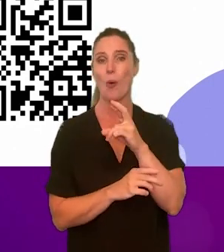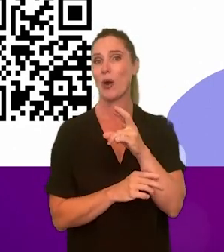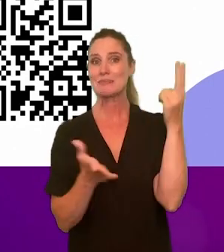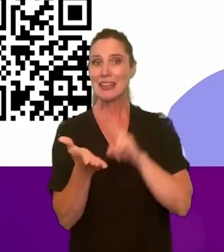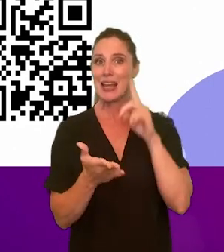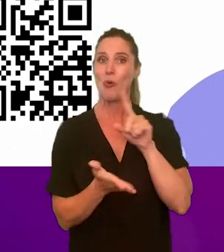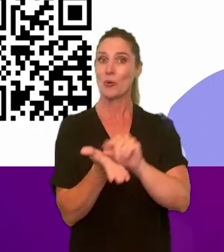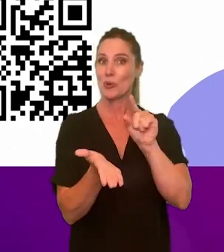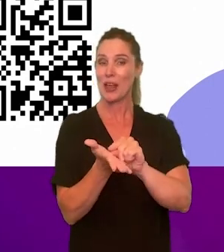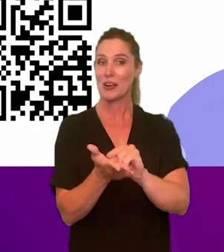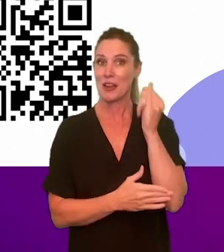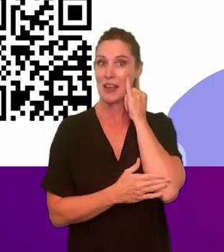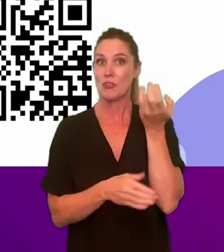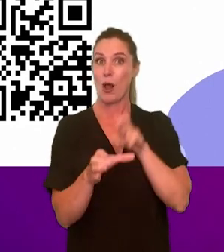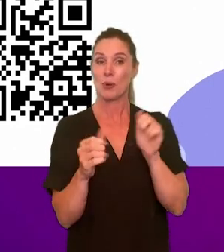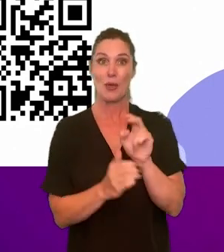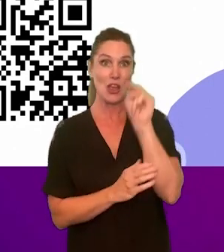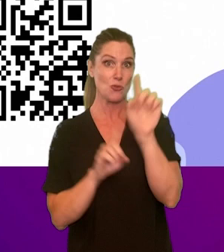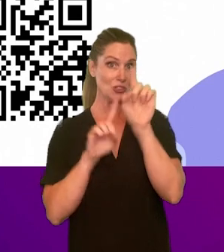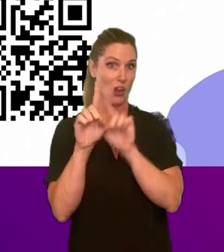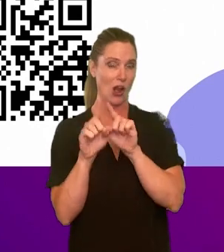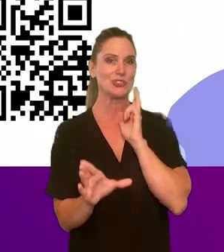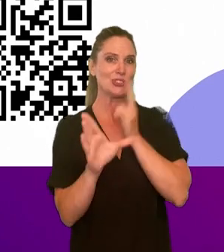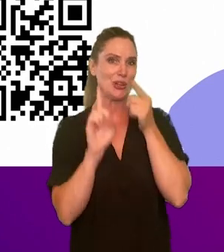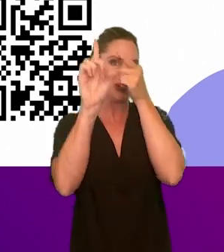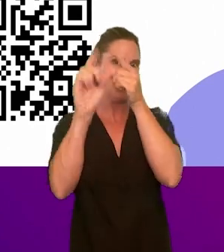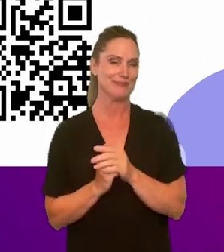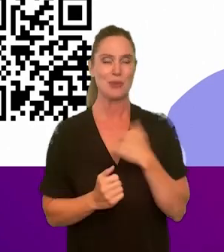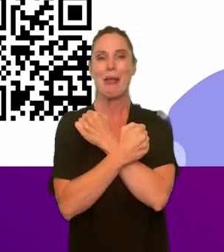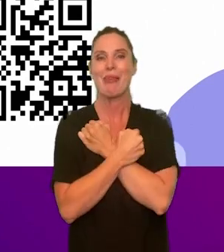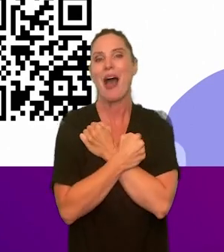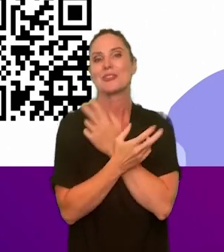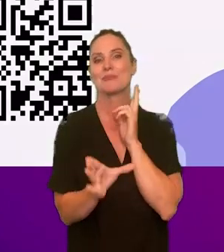And if you're onboard with our North star, join our mission. We would love to have you along.